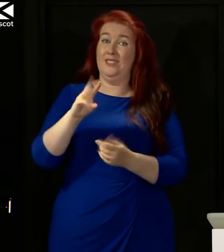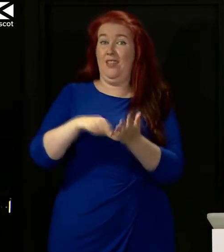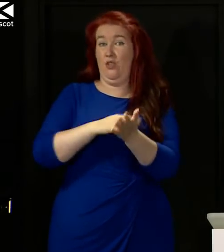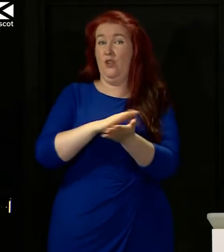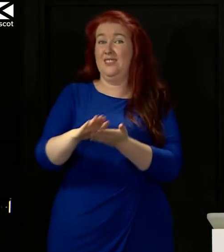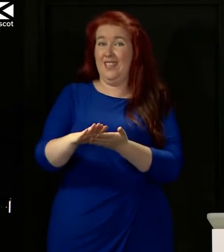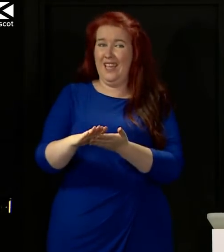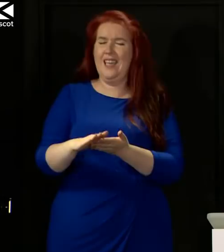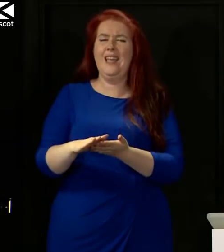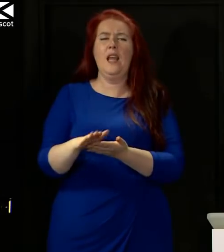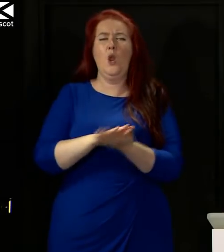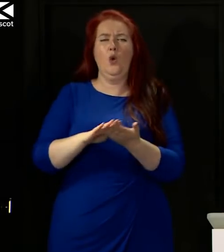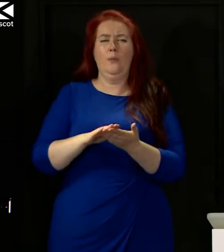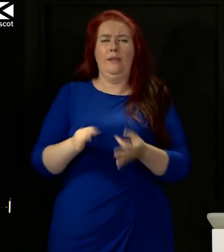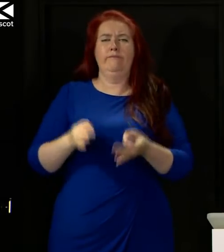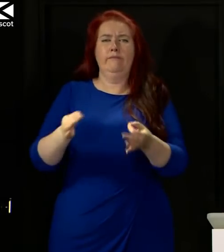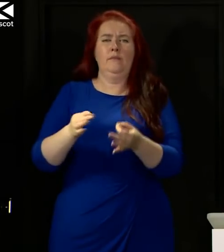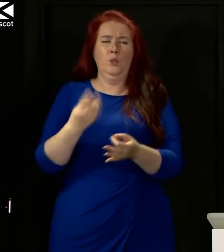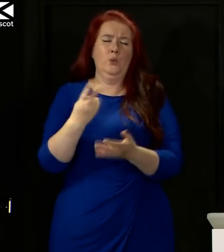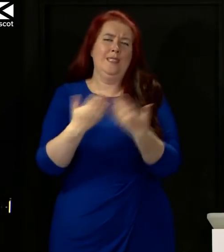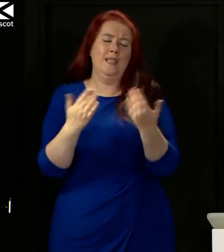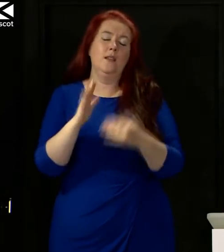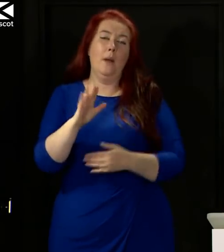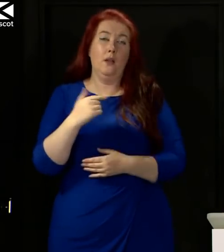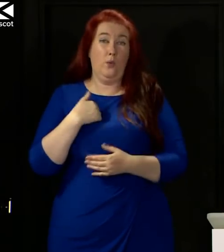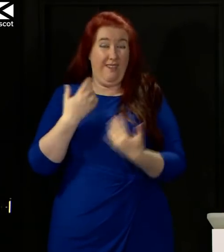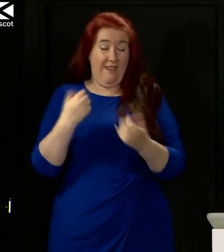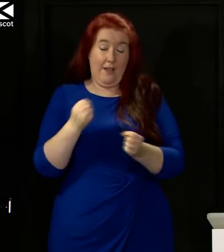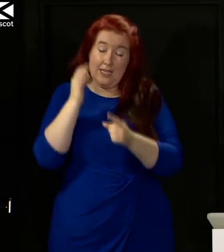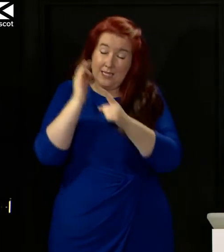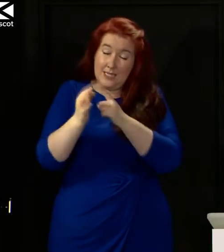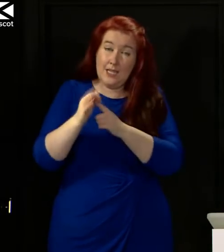me putting them off a couple of days, we have a very detailed process of assessment that